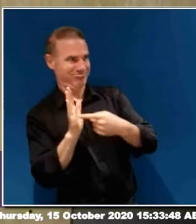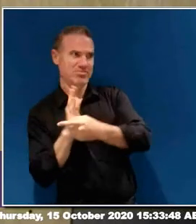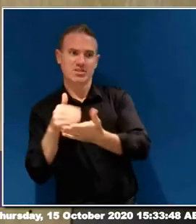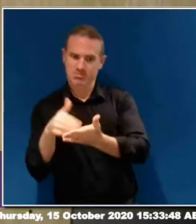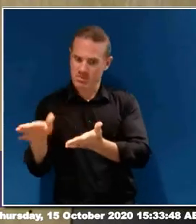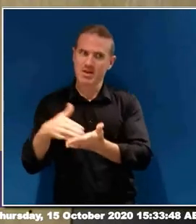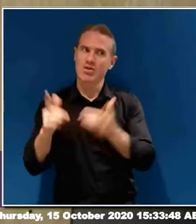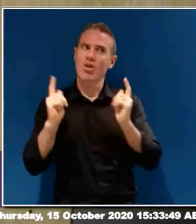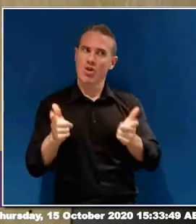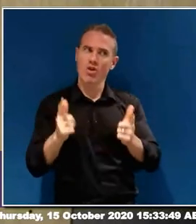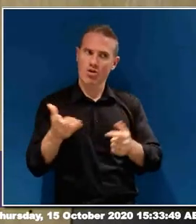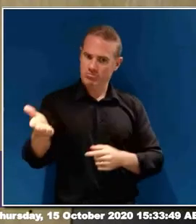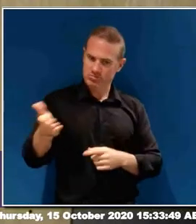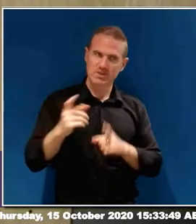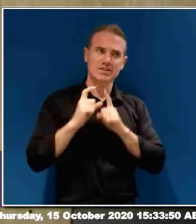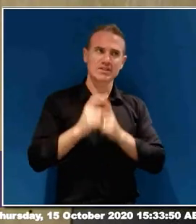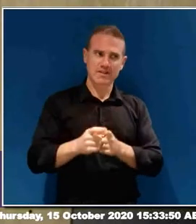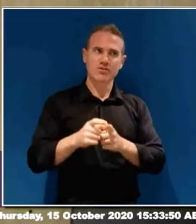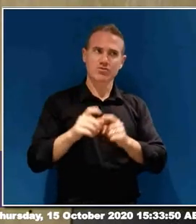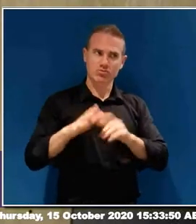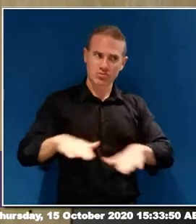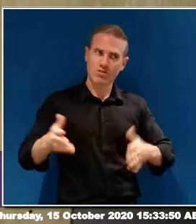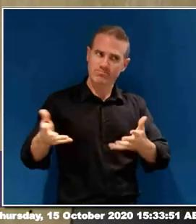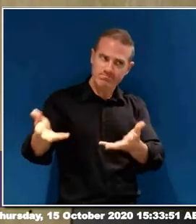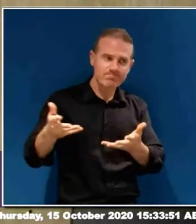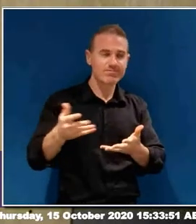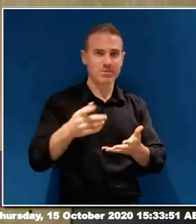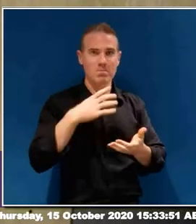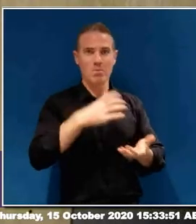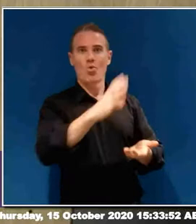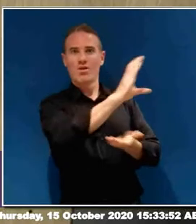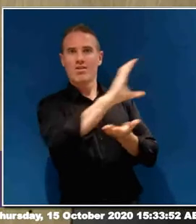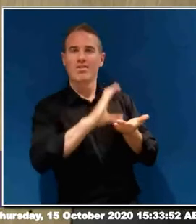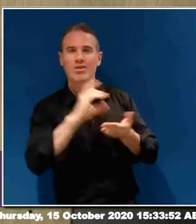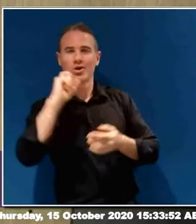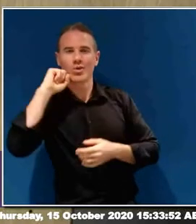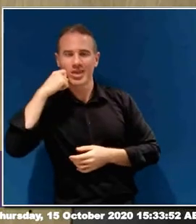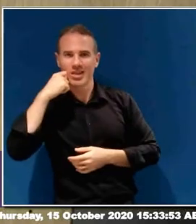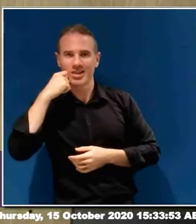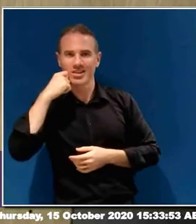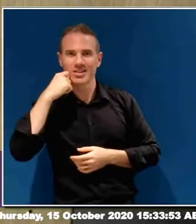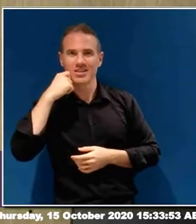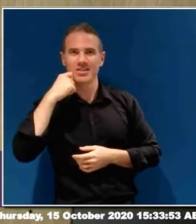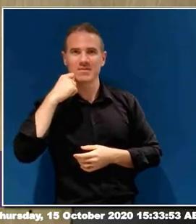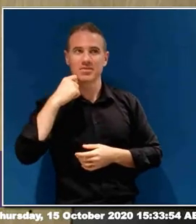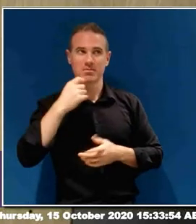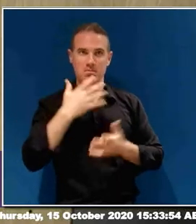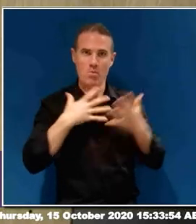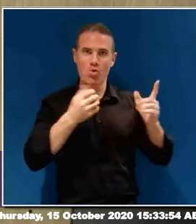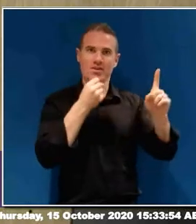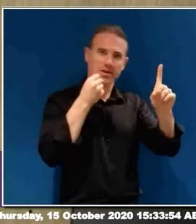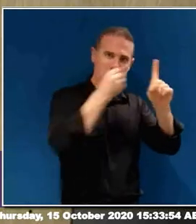well, that can go a long way to supporting your case and your claim for funding.